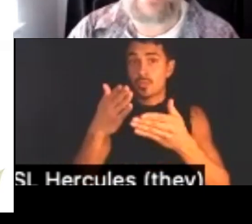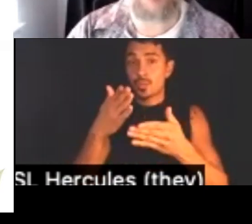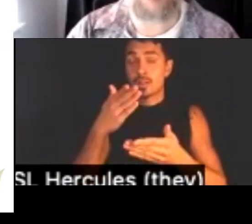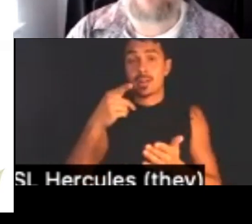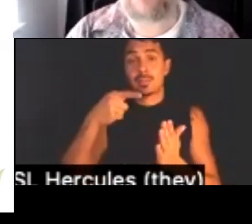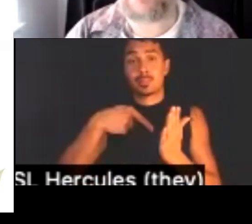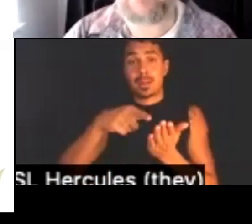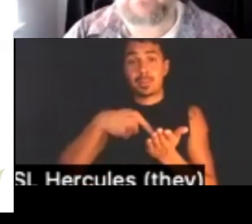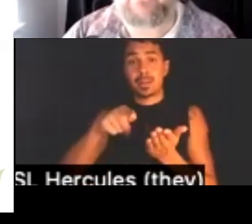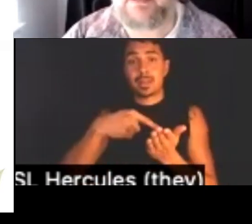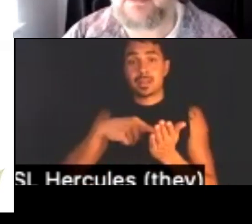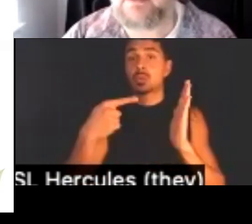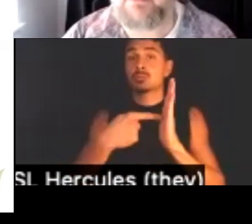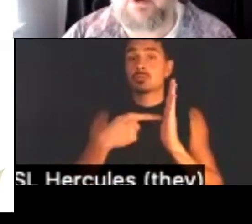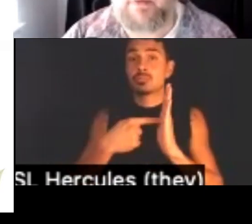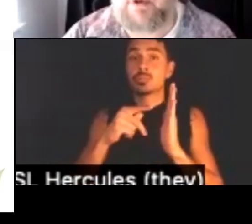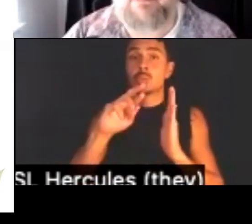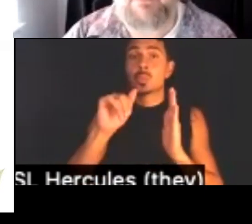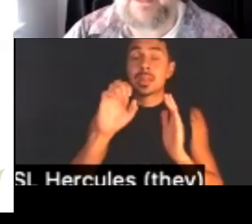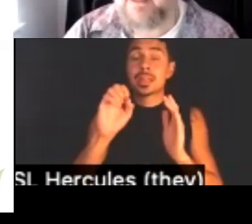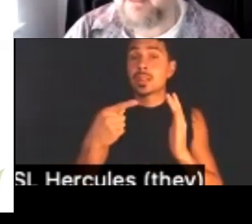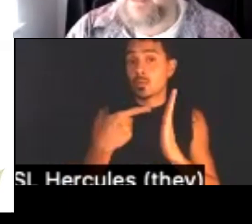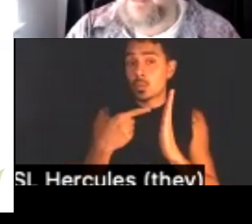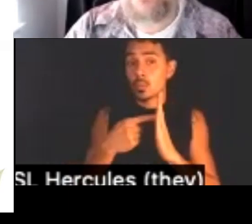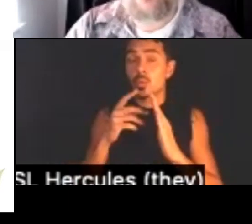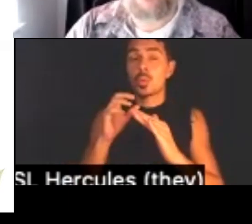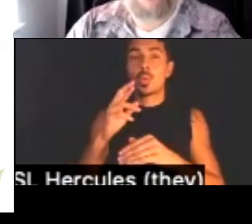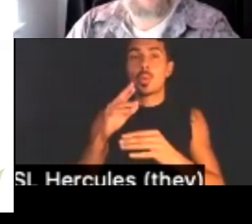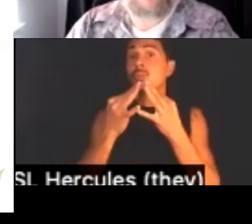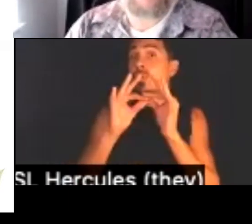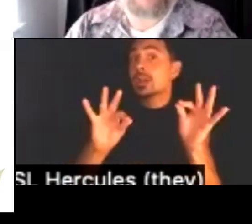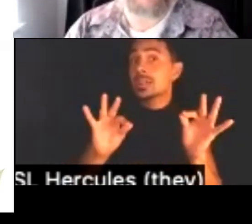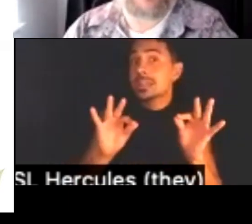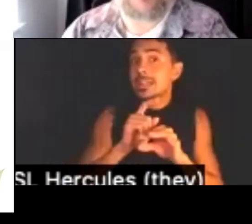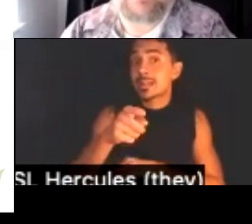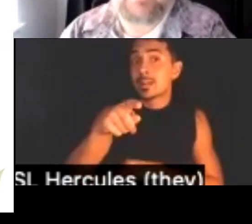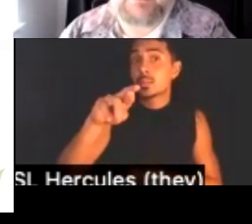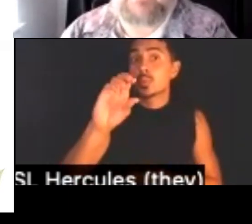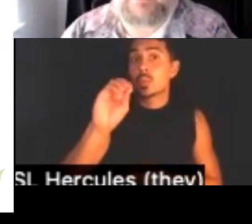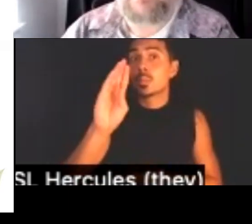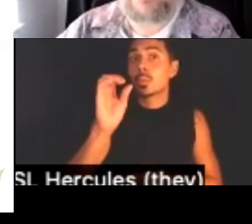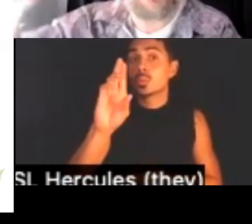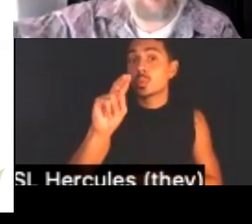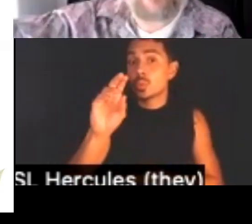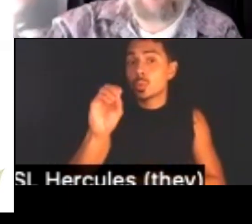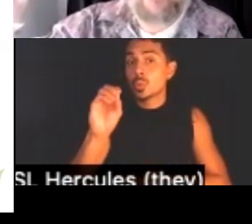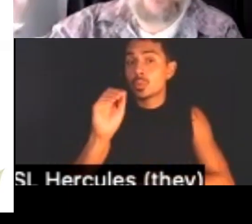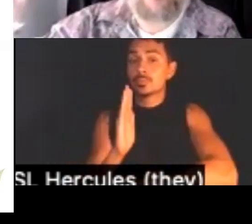or can you offer some services pro bono? Can you work with an agency that gets grant funding